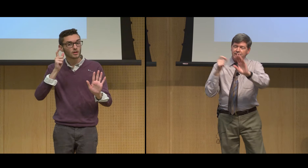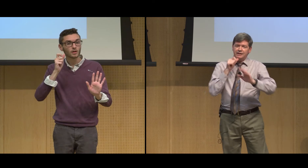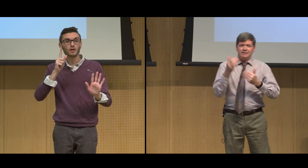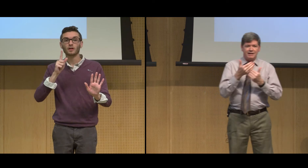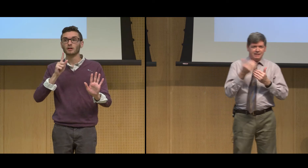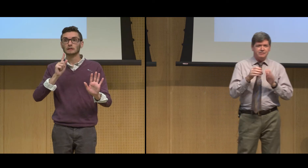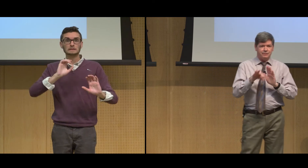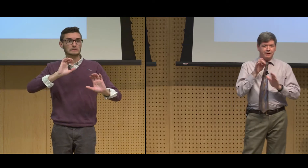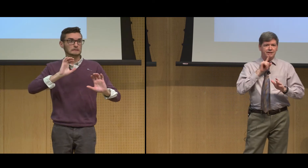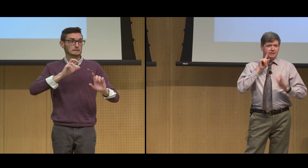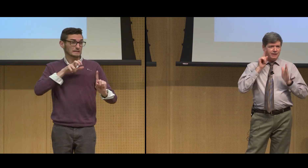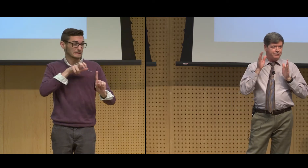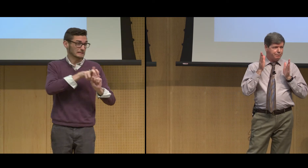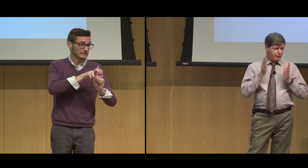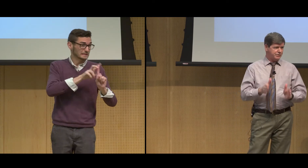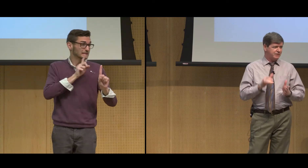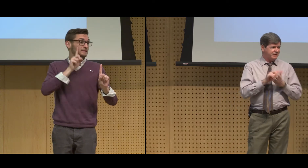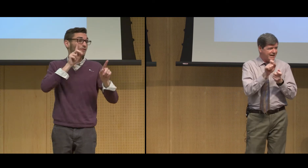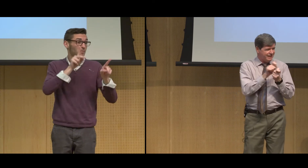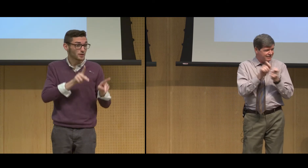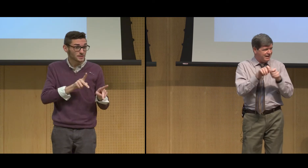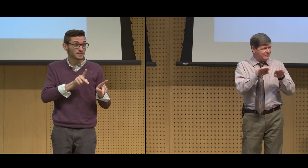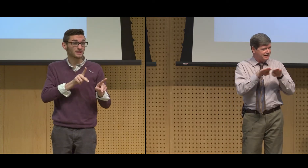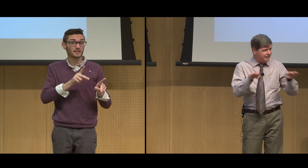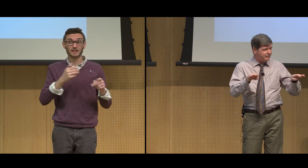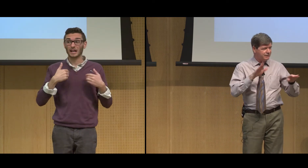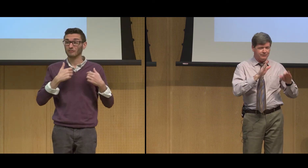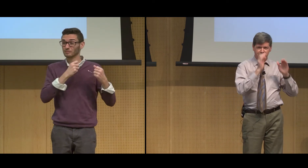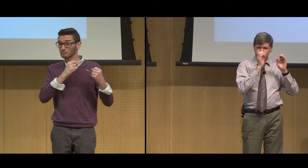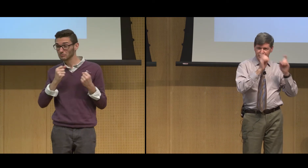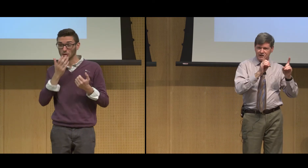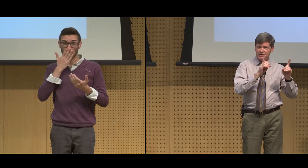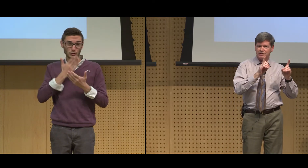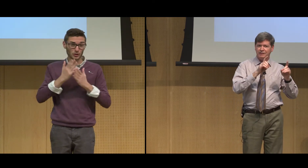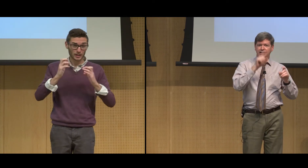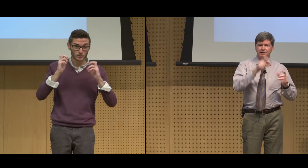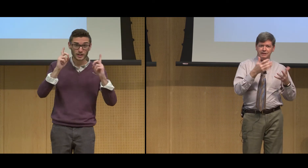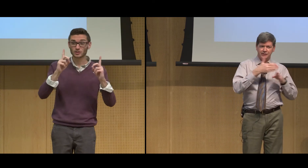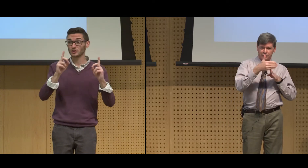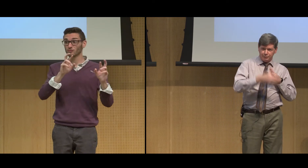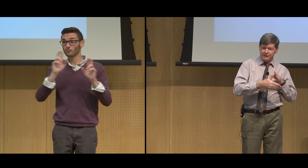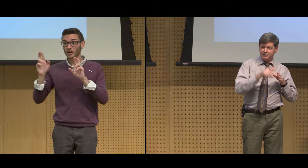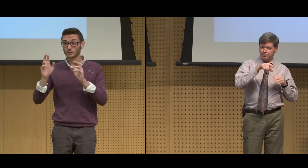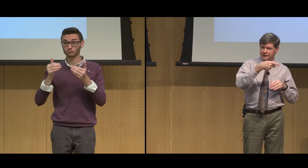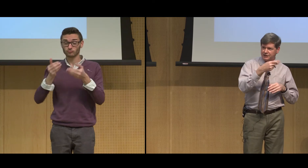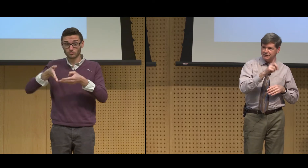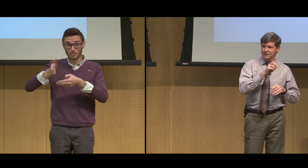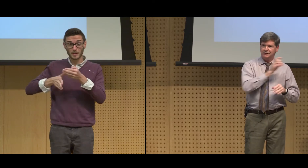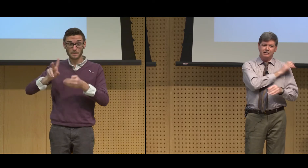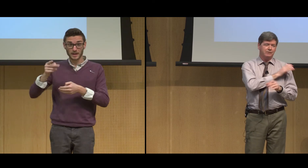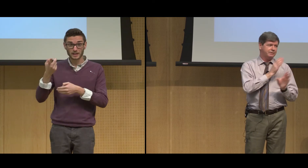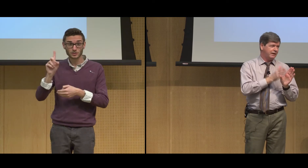It's not easy to find a deaf person at that exact level of their education needing to complete their Ph.d. in clinical psychology